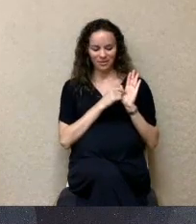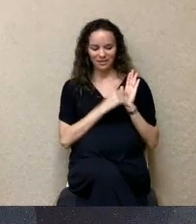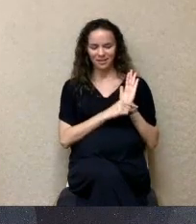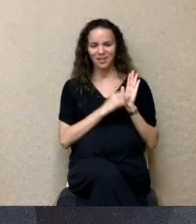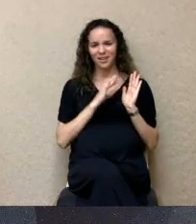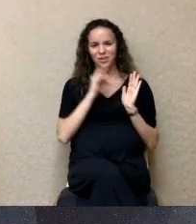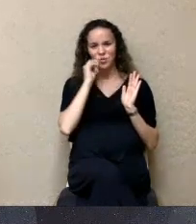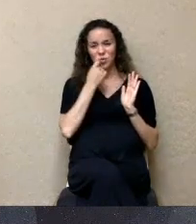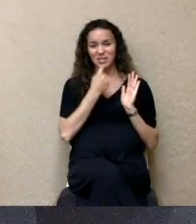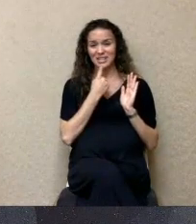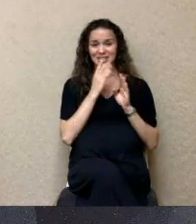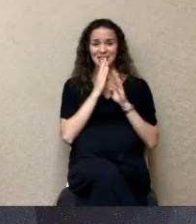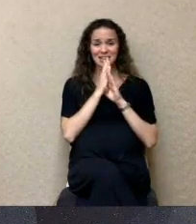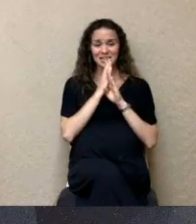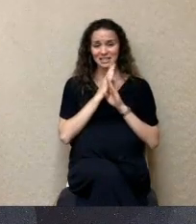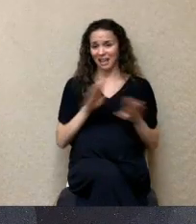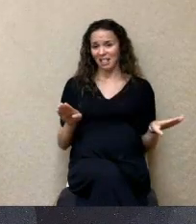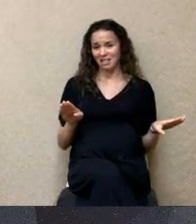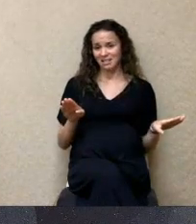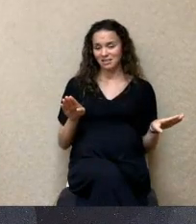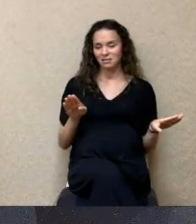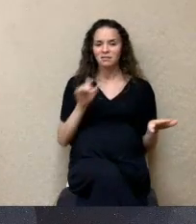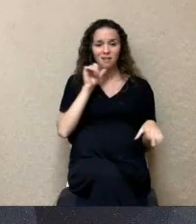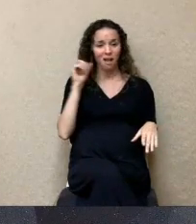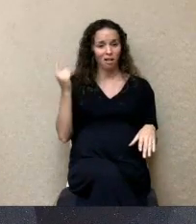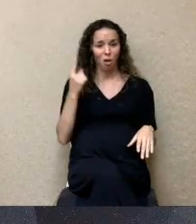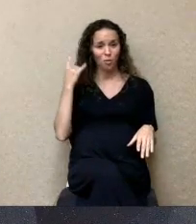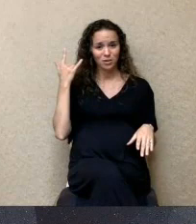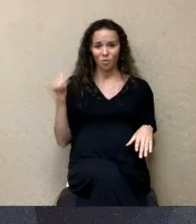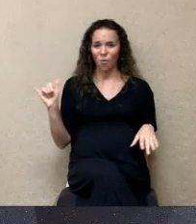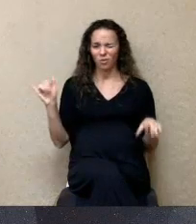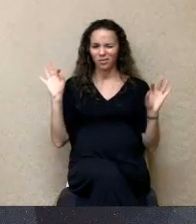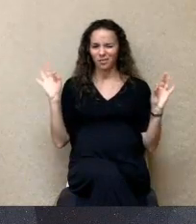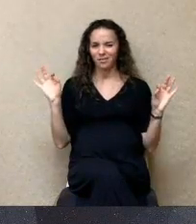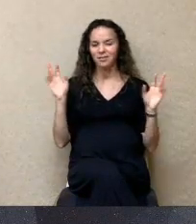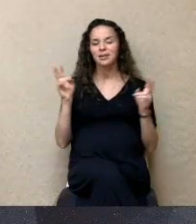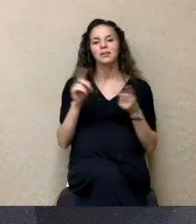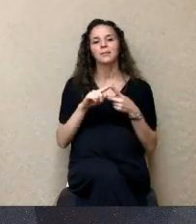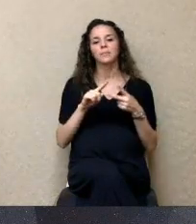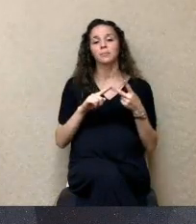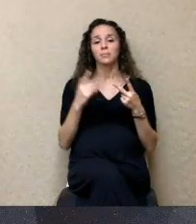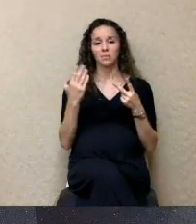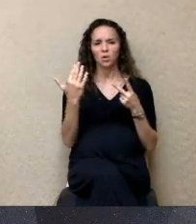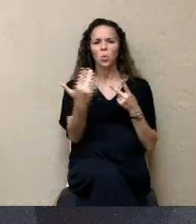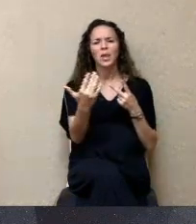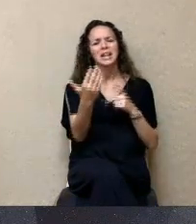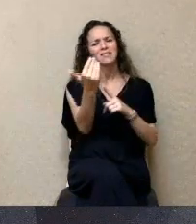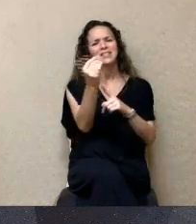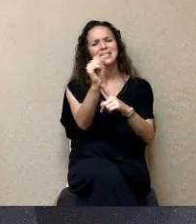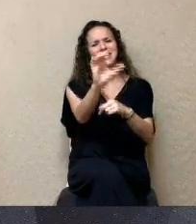It says, silence is not always golden. Wait 15 seconds; I can communicate.